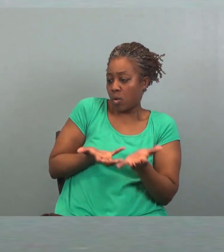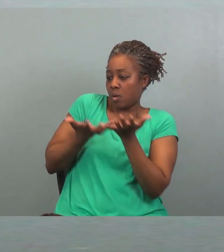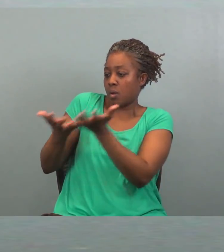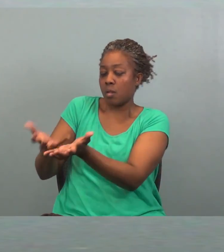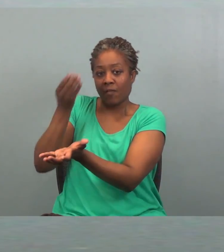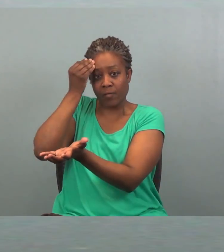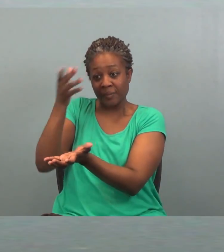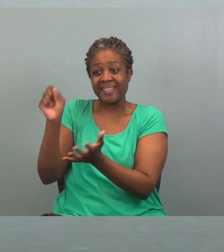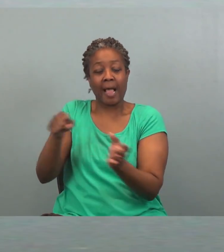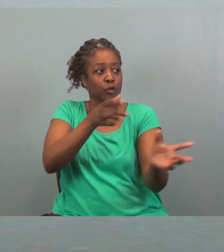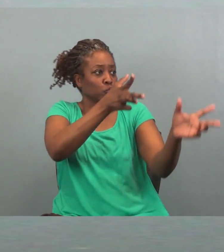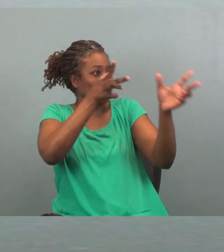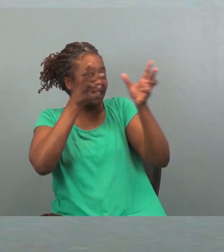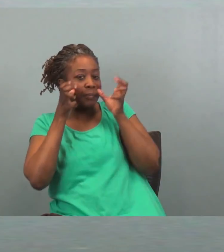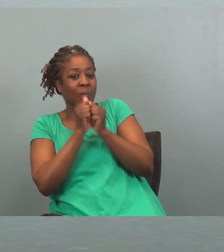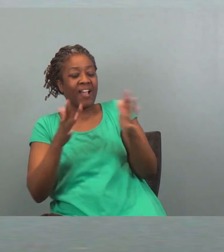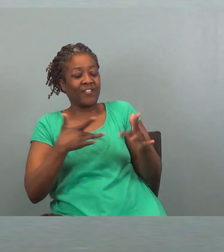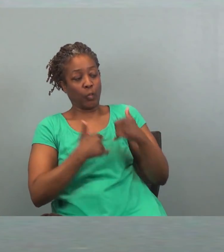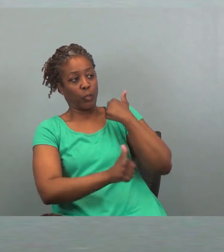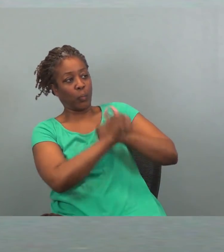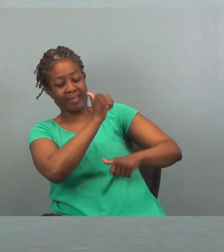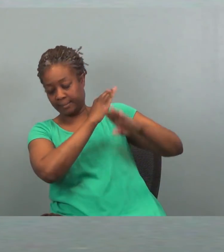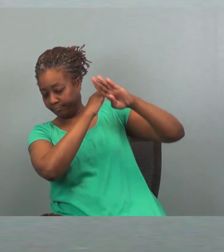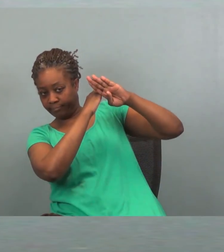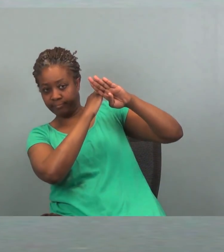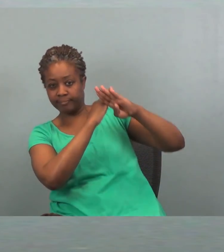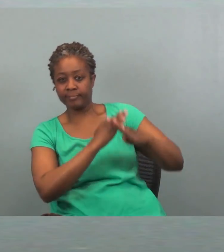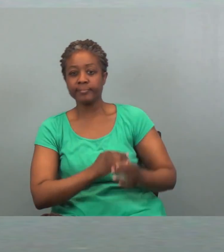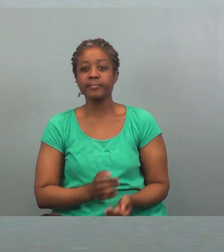way the message is delivered, allowing the person to take in the information without feeling threatened.